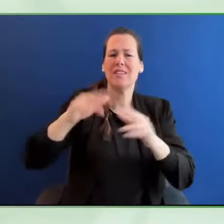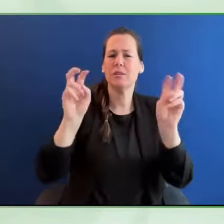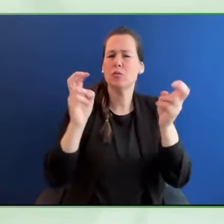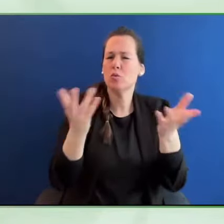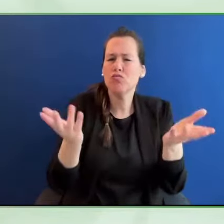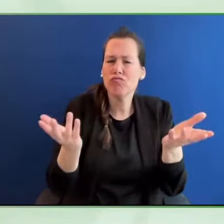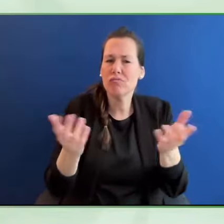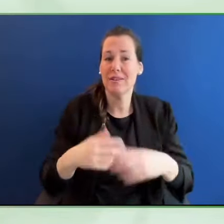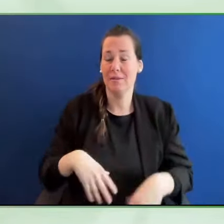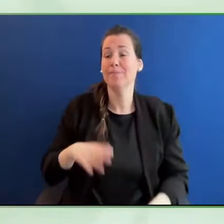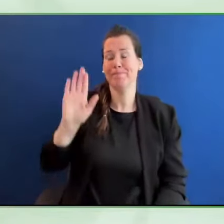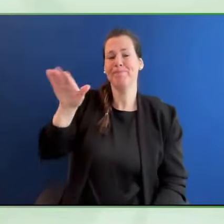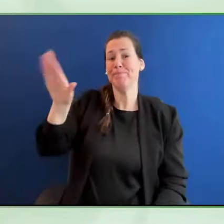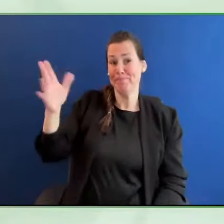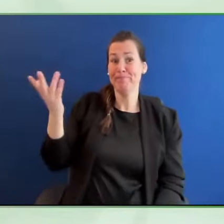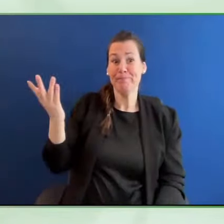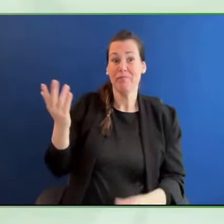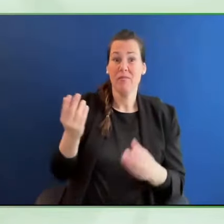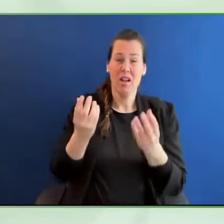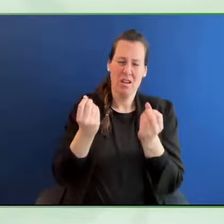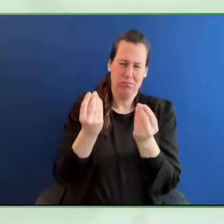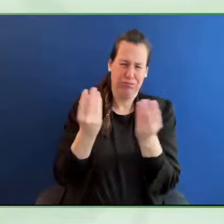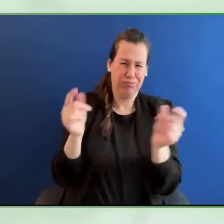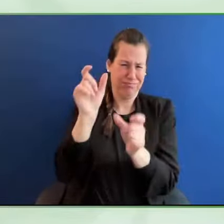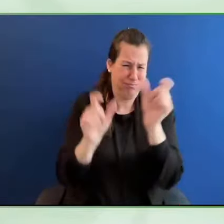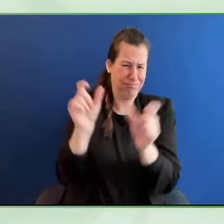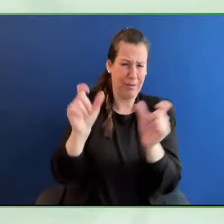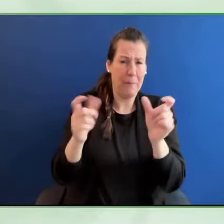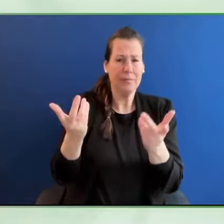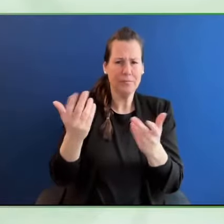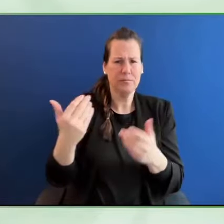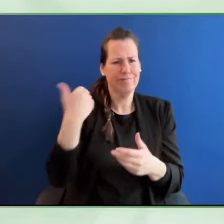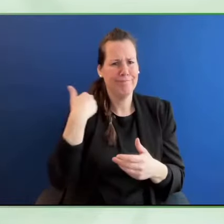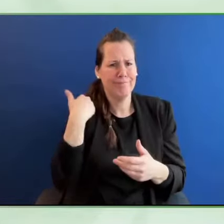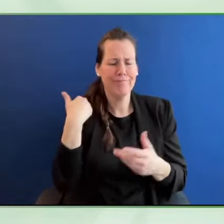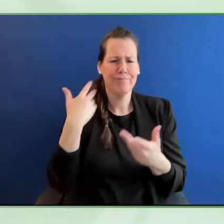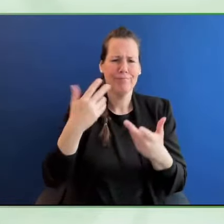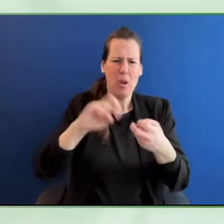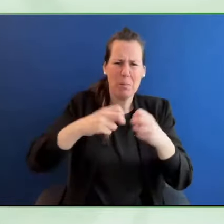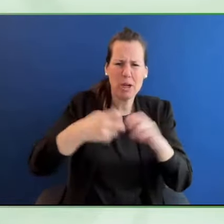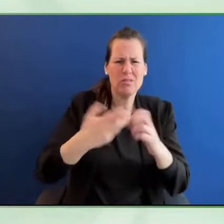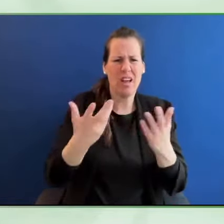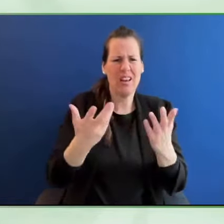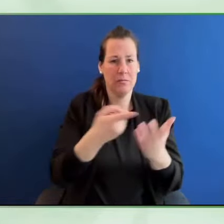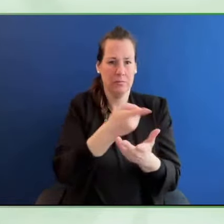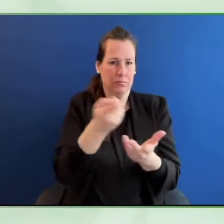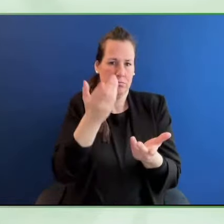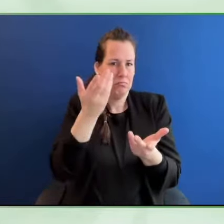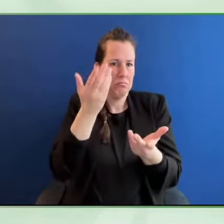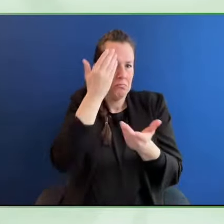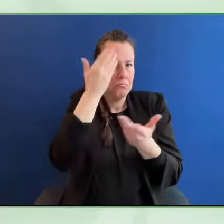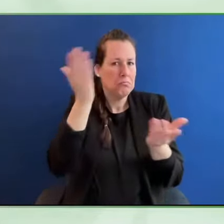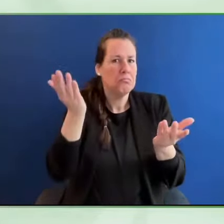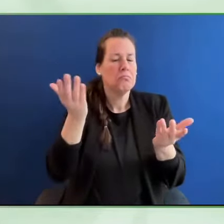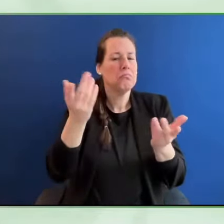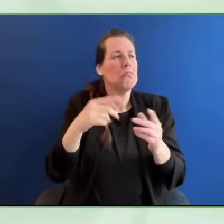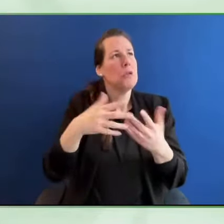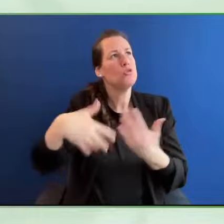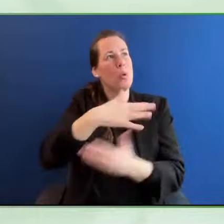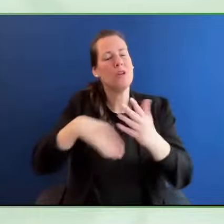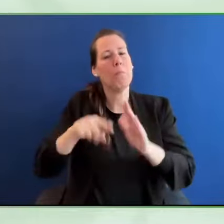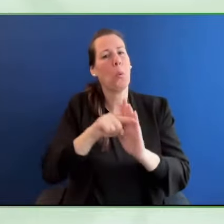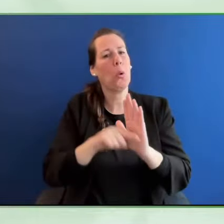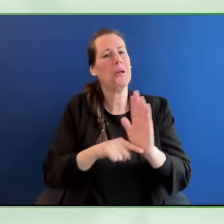Trying to make sure that member states know about disability but more practically, learn